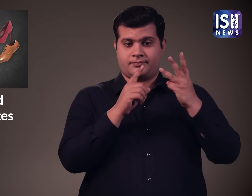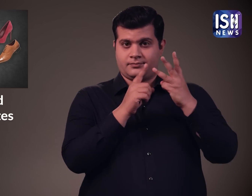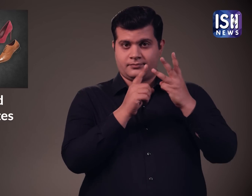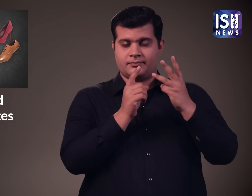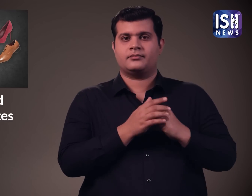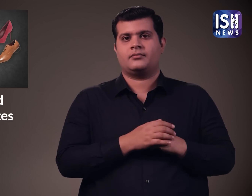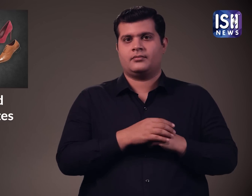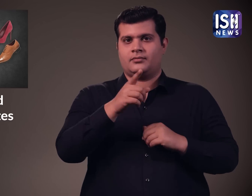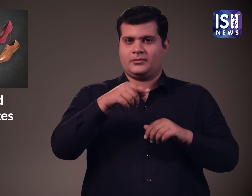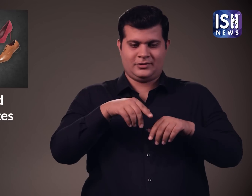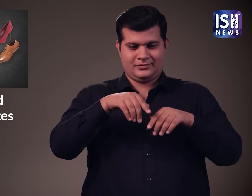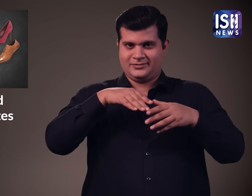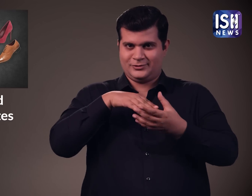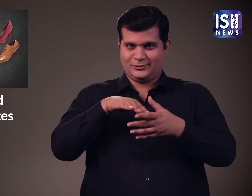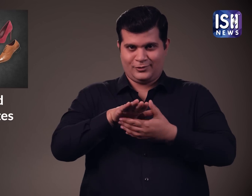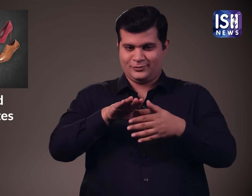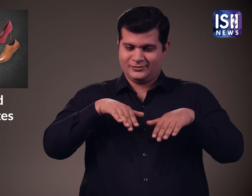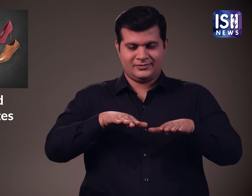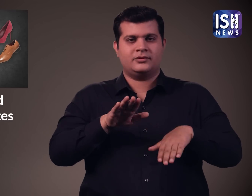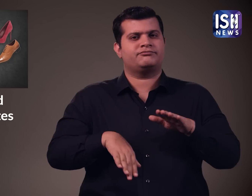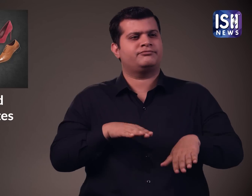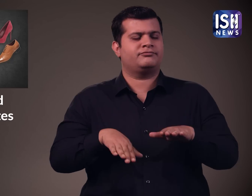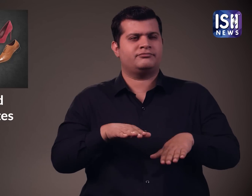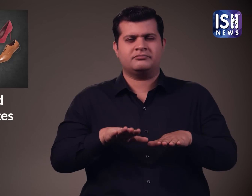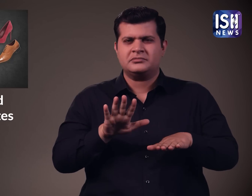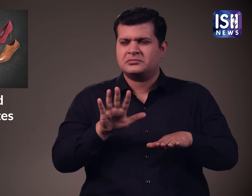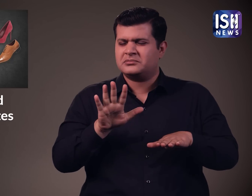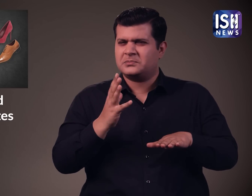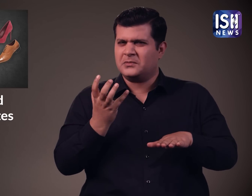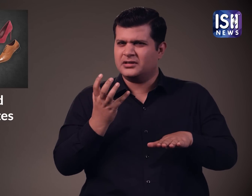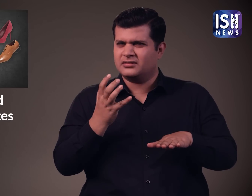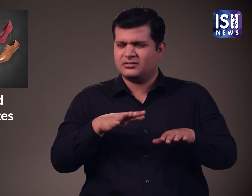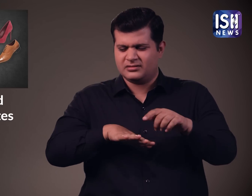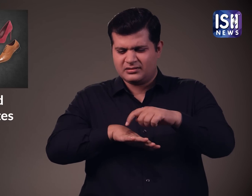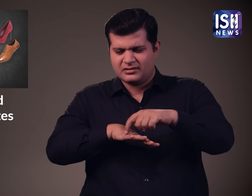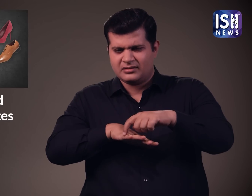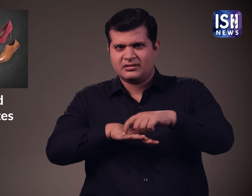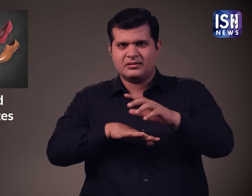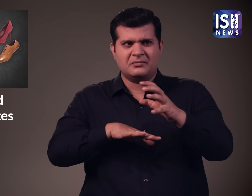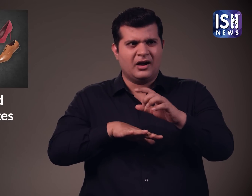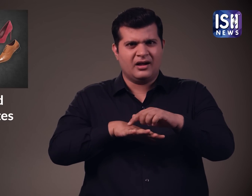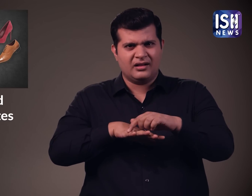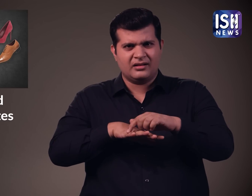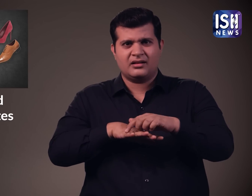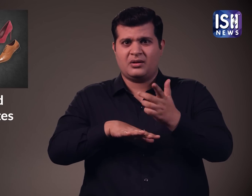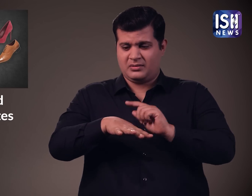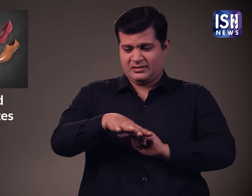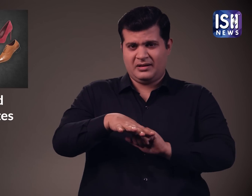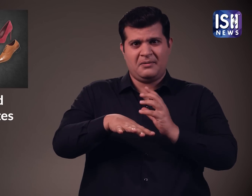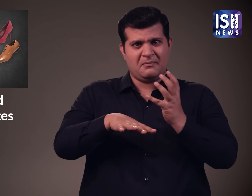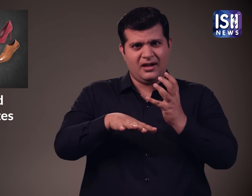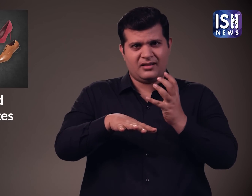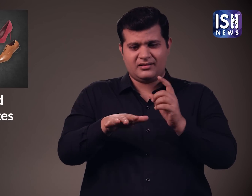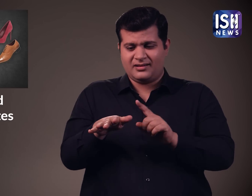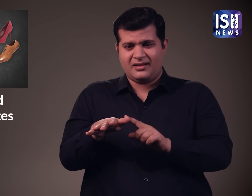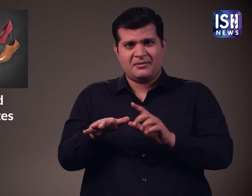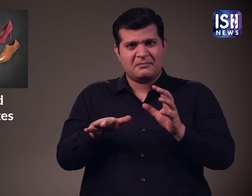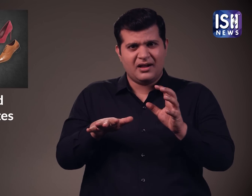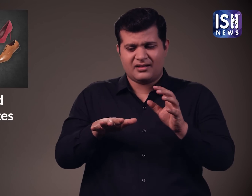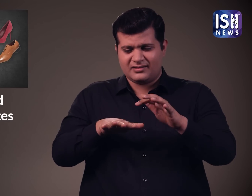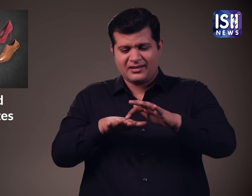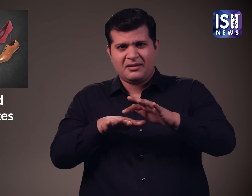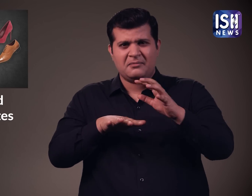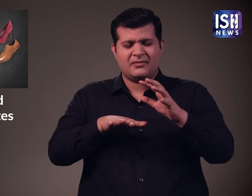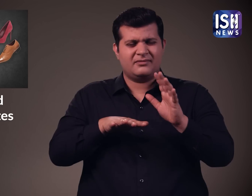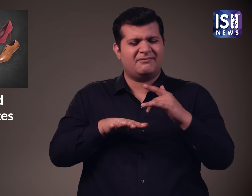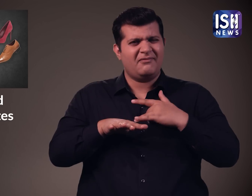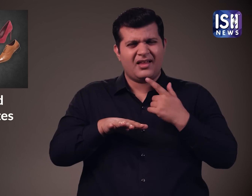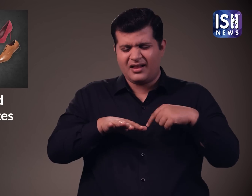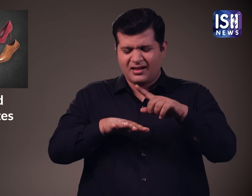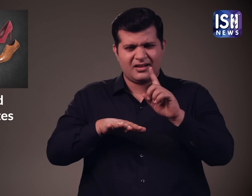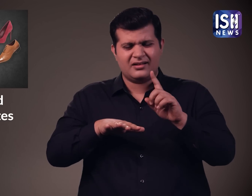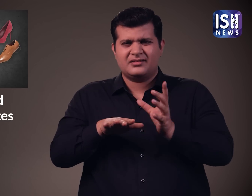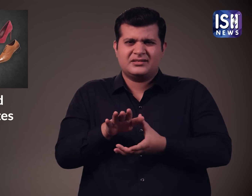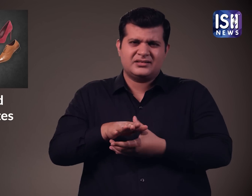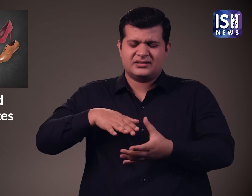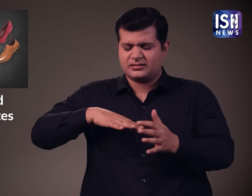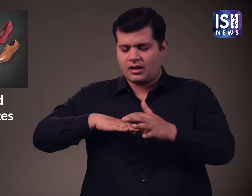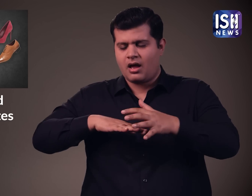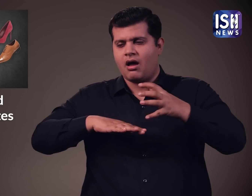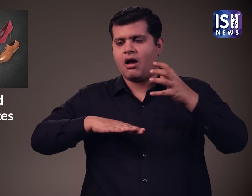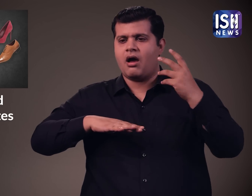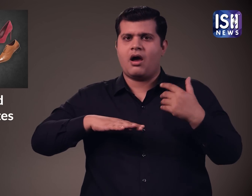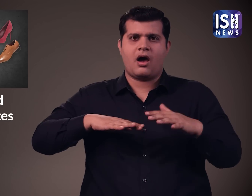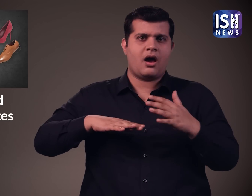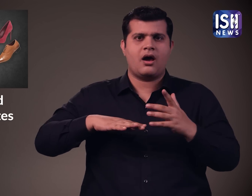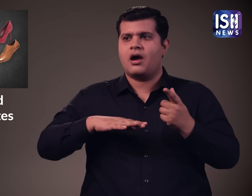3. If you have blisters or inflammation on any of the toes while wearing shoes,